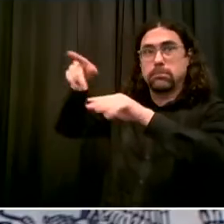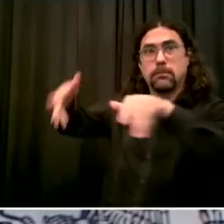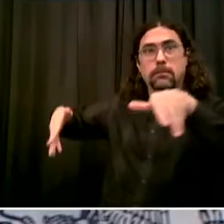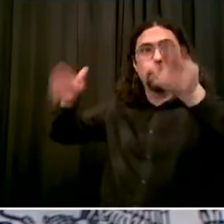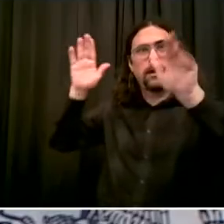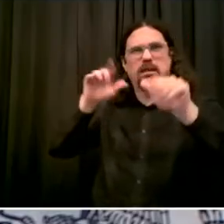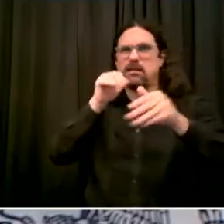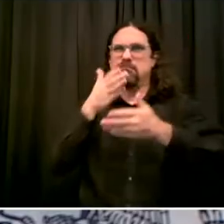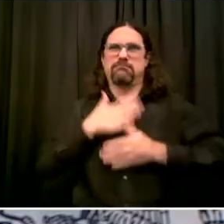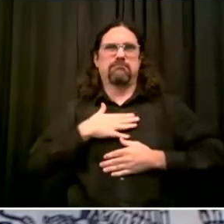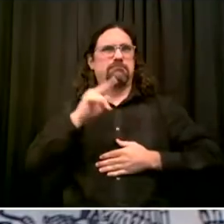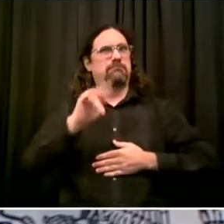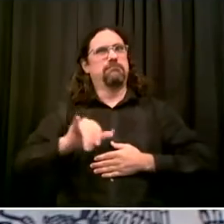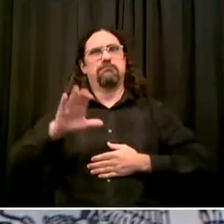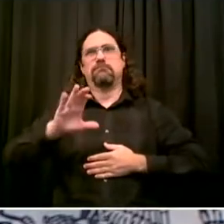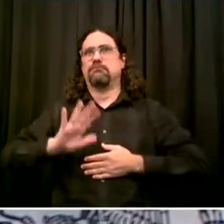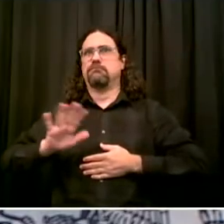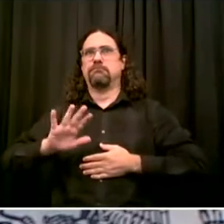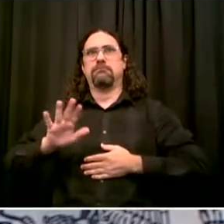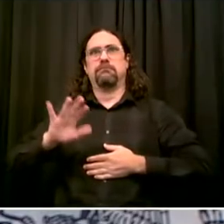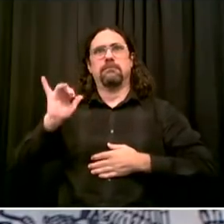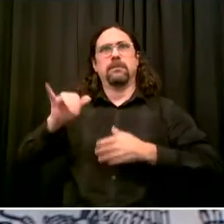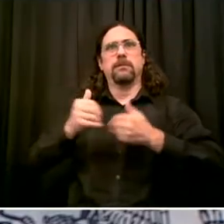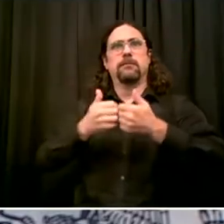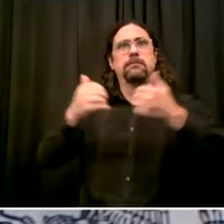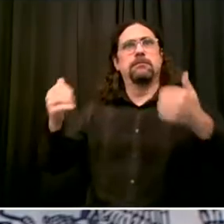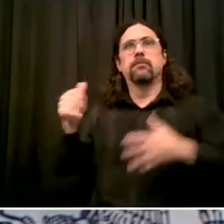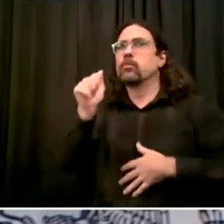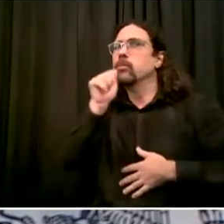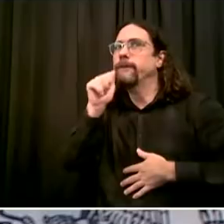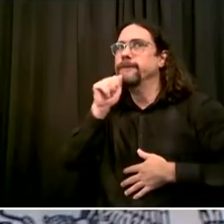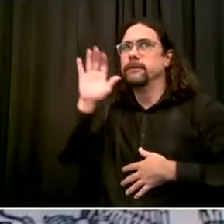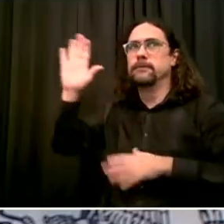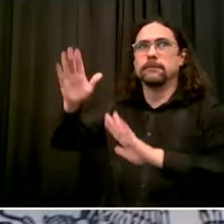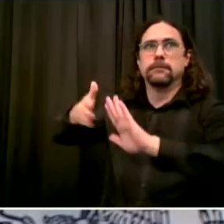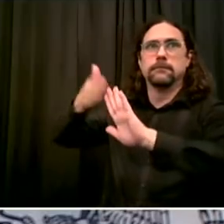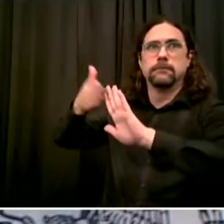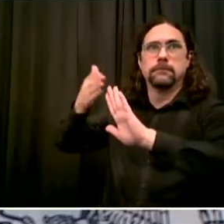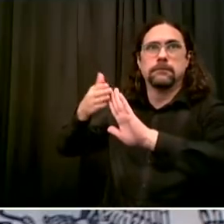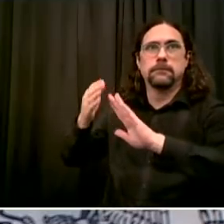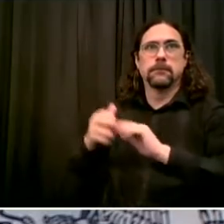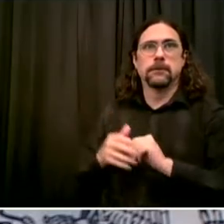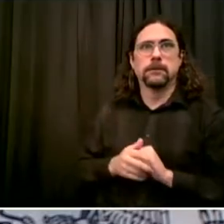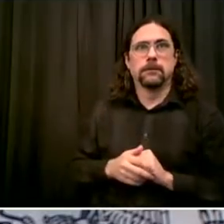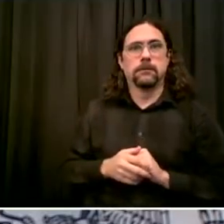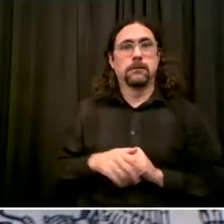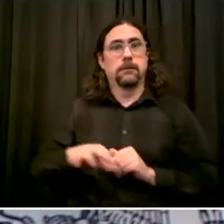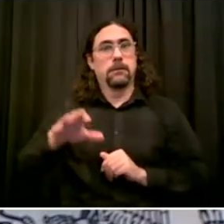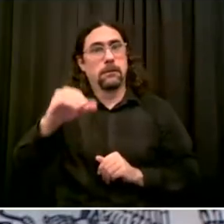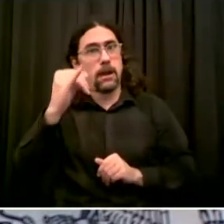THE CITY. IT IS A PRIVATE APLIPCATION. I ACKNOWLEDGE THAT IT COMES WITH A LOT OF